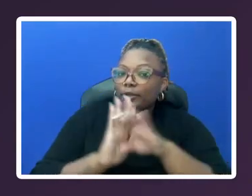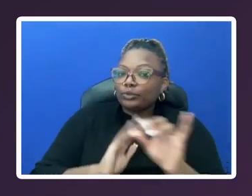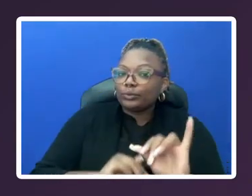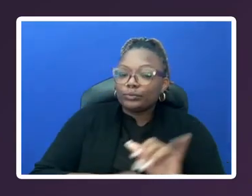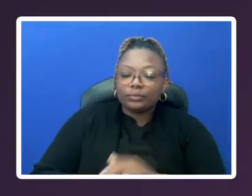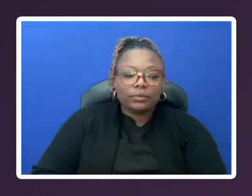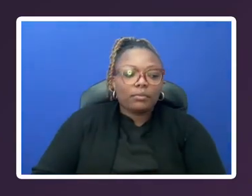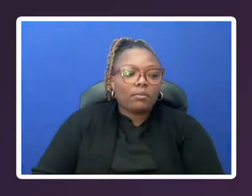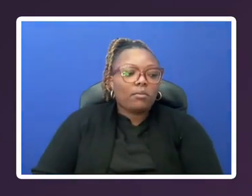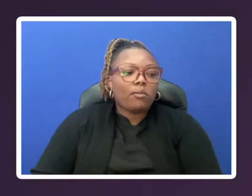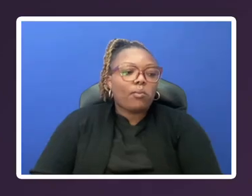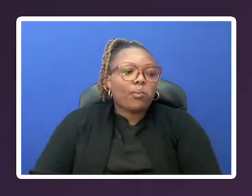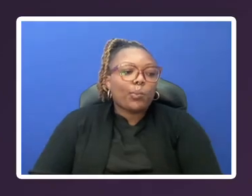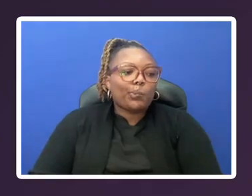Teya Green: Sure, Eden. Famiya chose